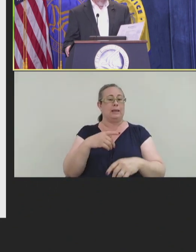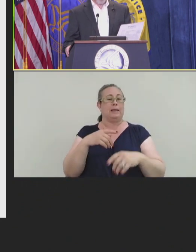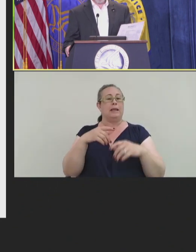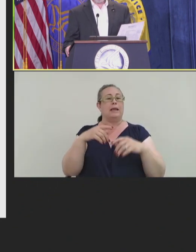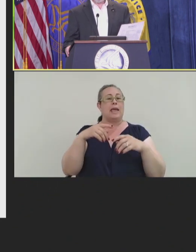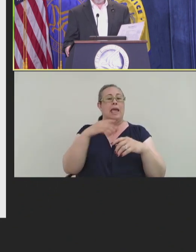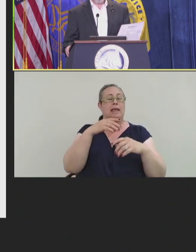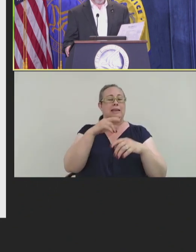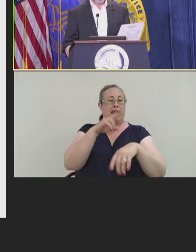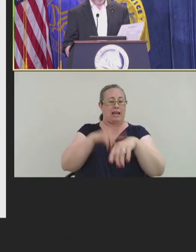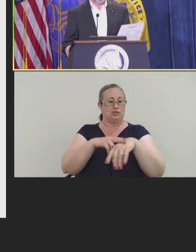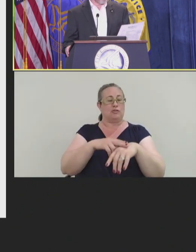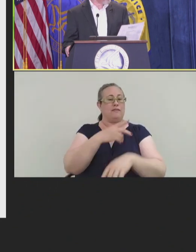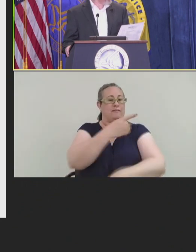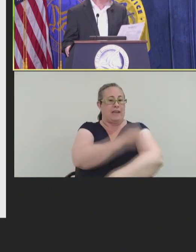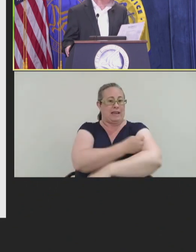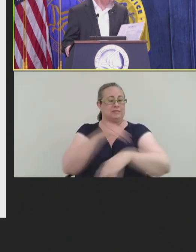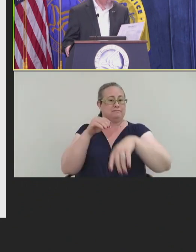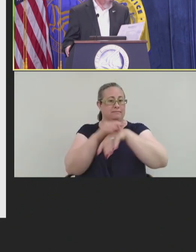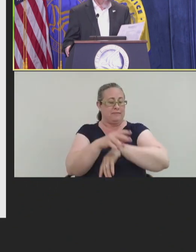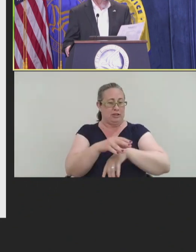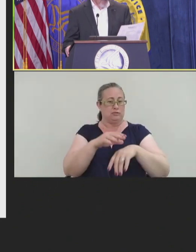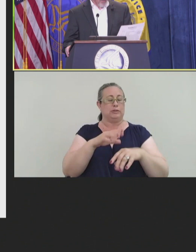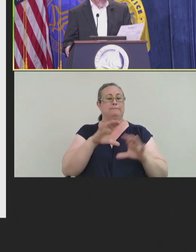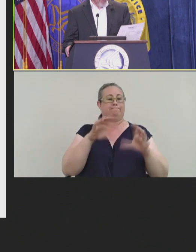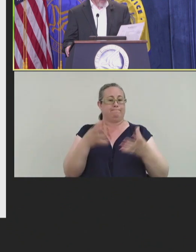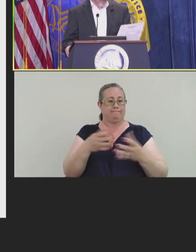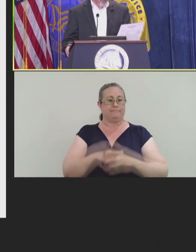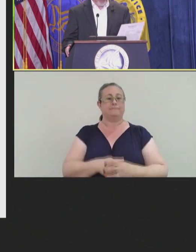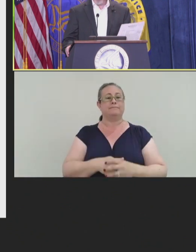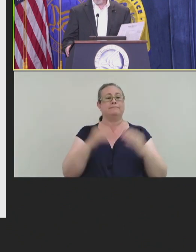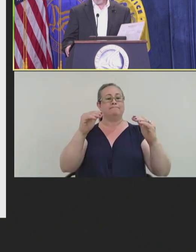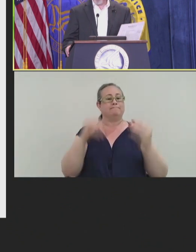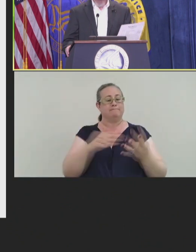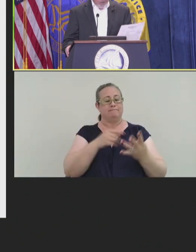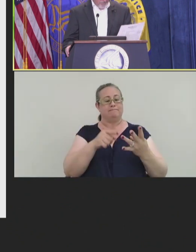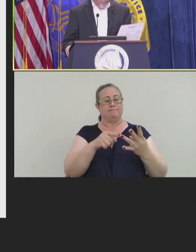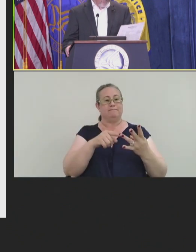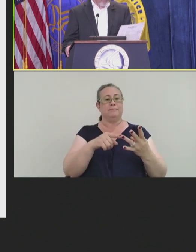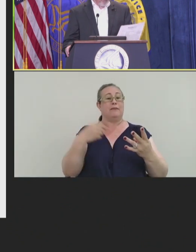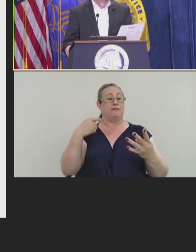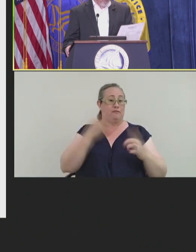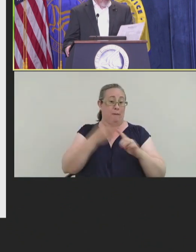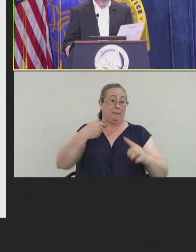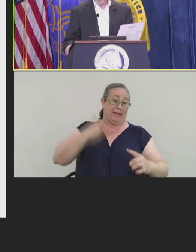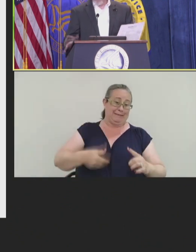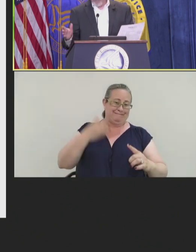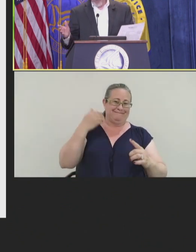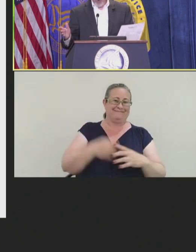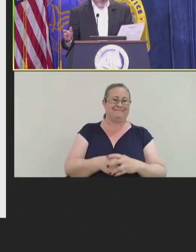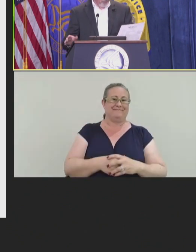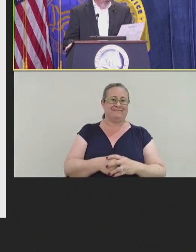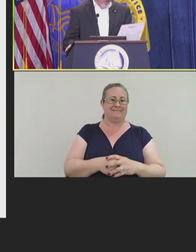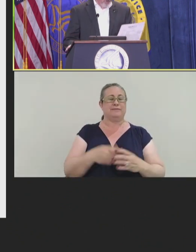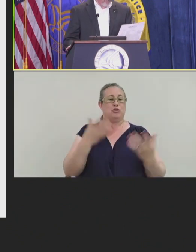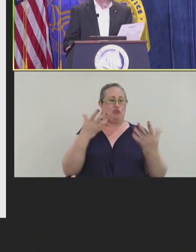the National Vaccine Advisory Committee. Then you'll hear from me. You all know who I am.